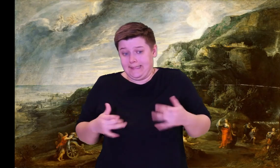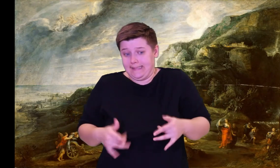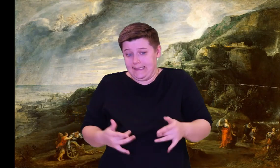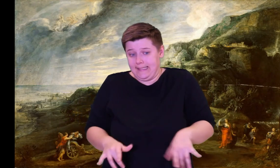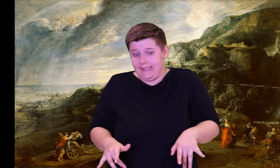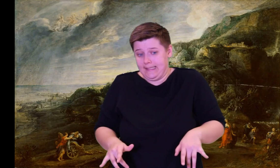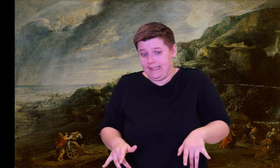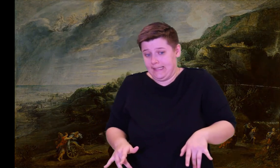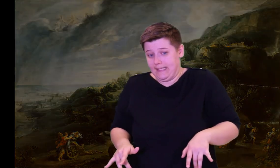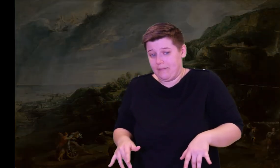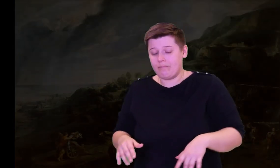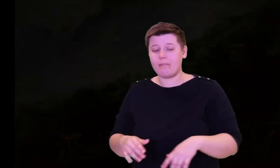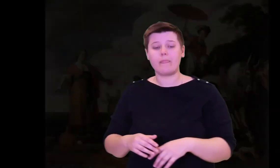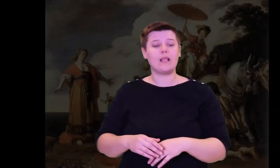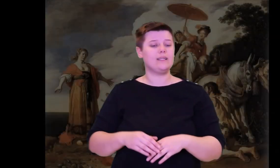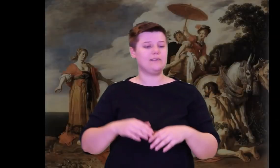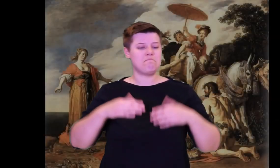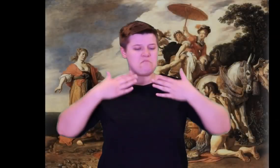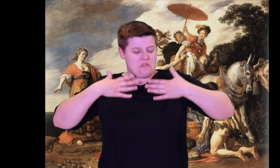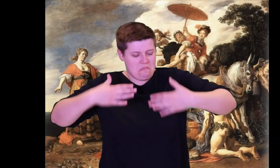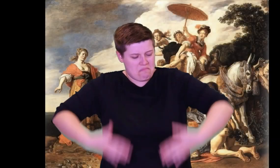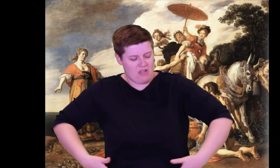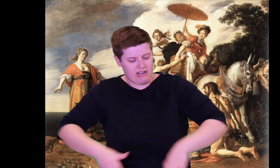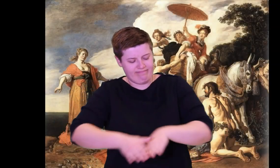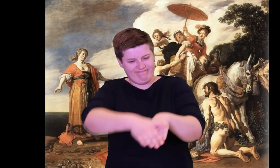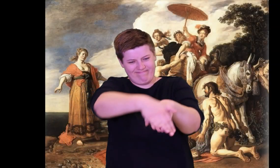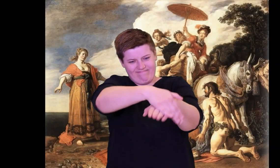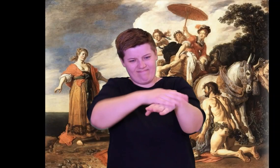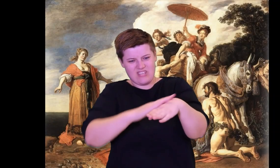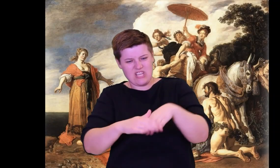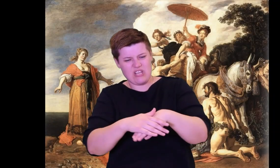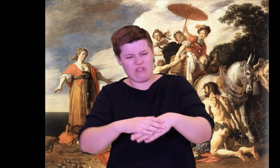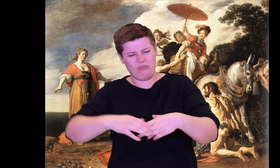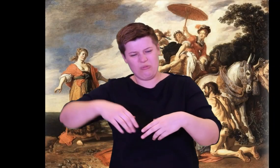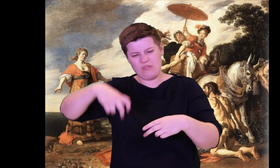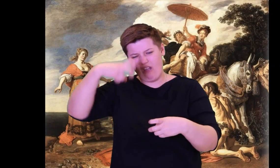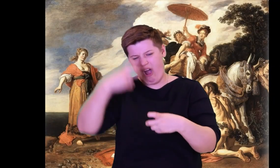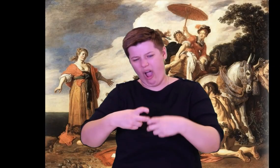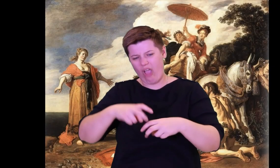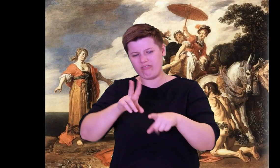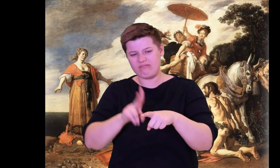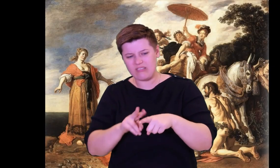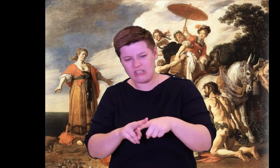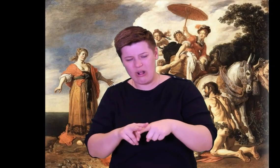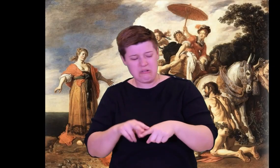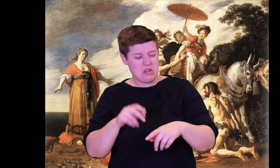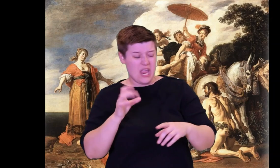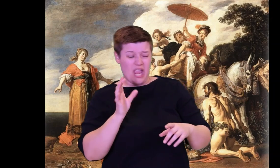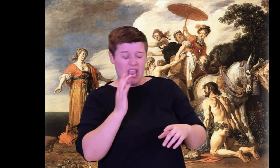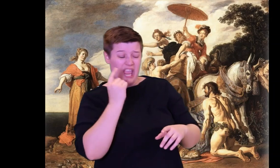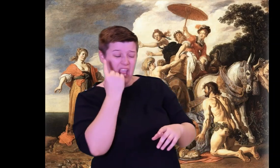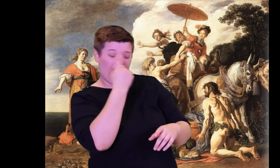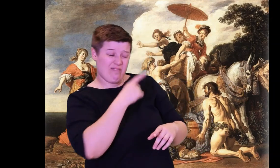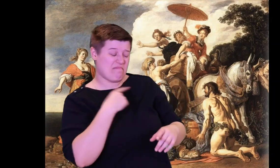Athena made her legs stop trembling and gave her courage in her heart. She stood there.